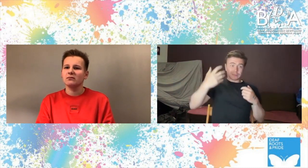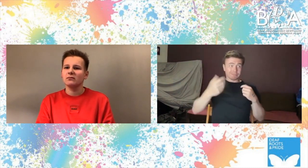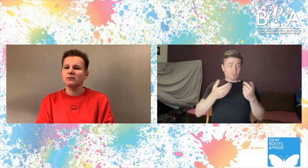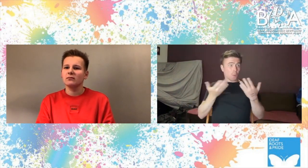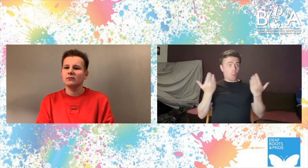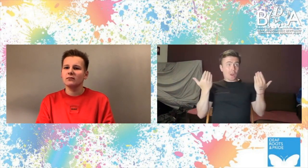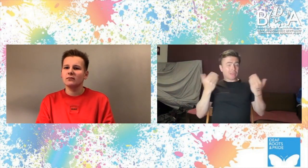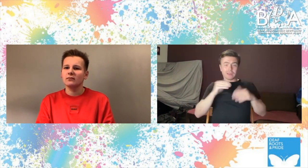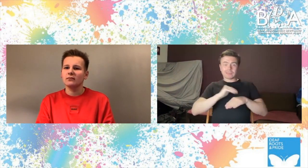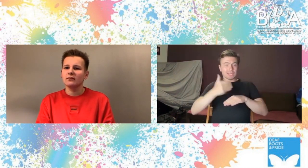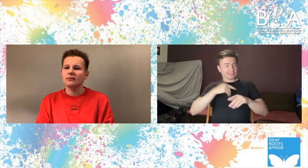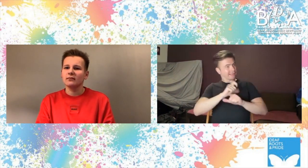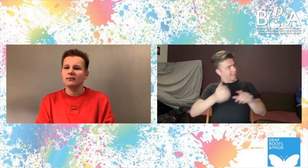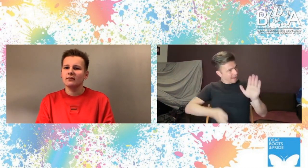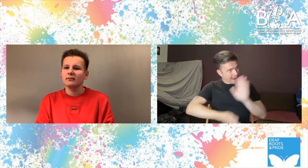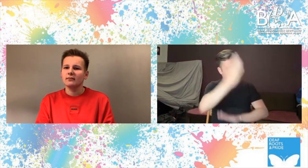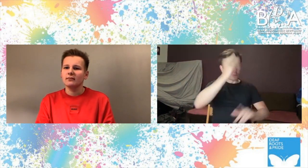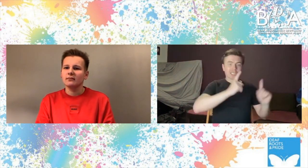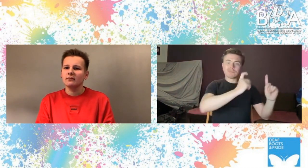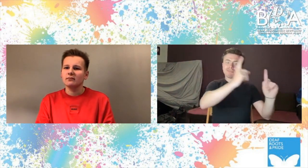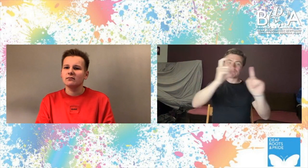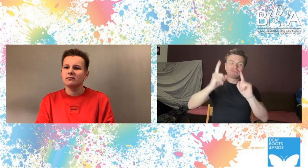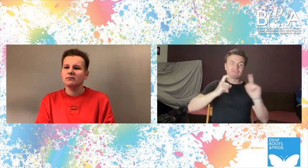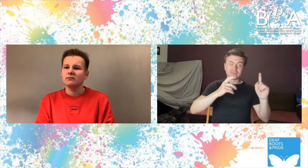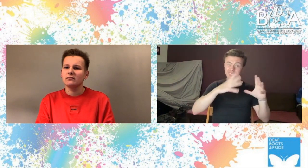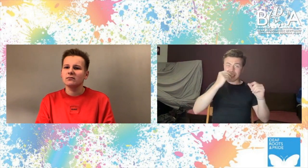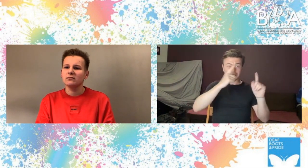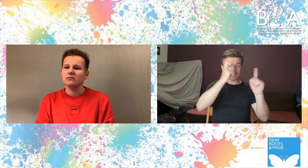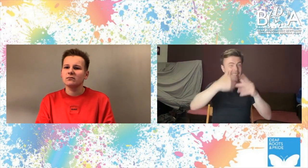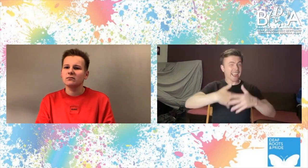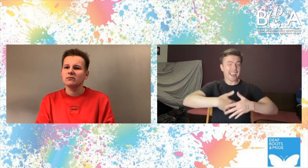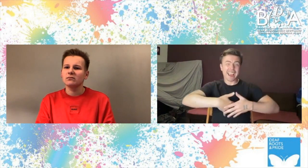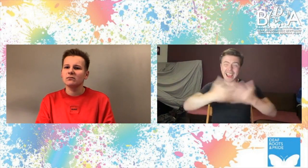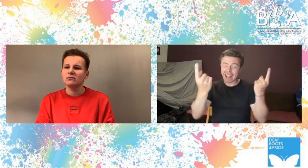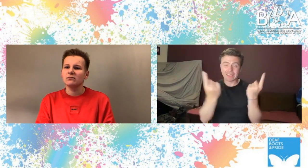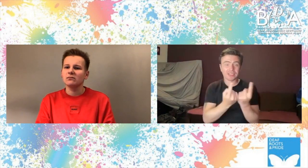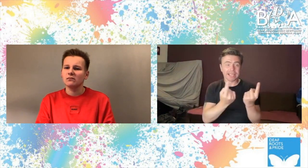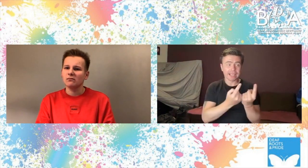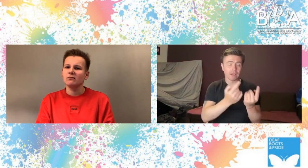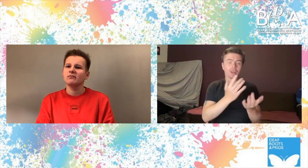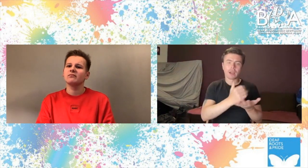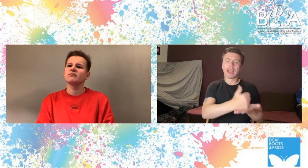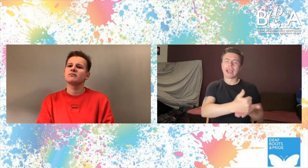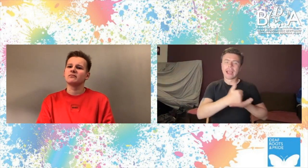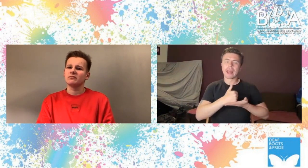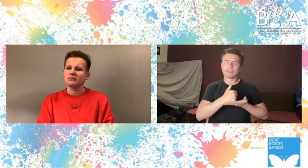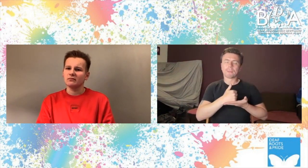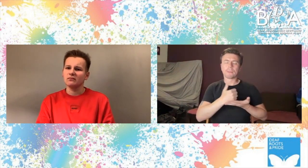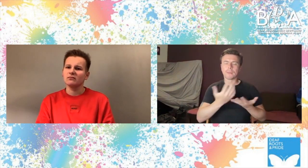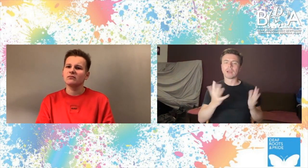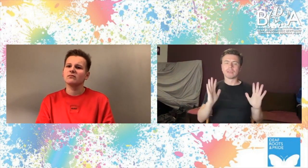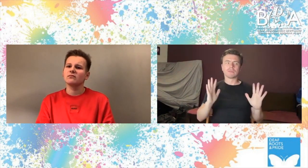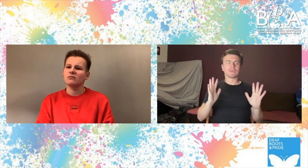I am out taking photographs of anything and everything and that really helps me.